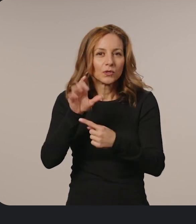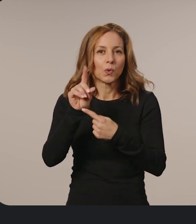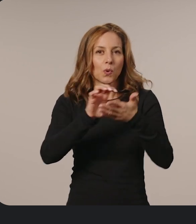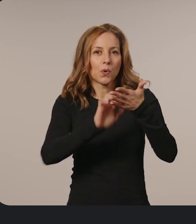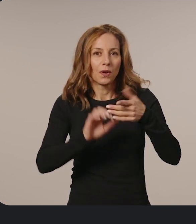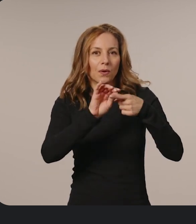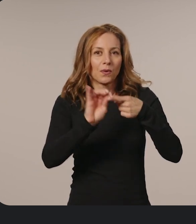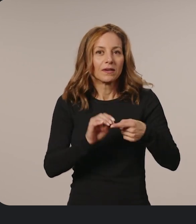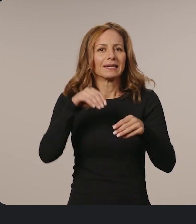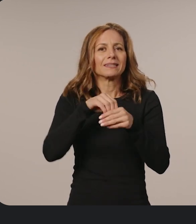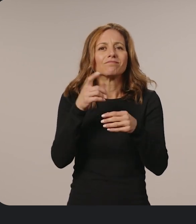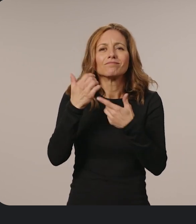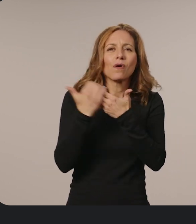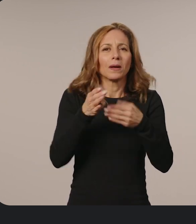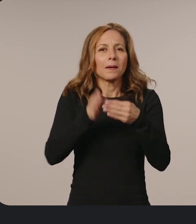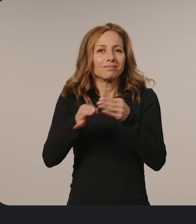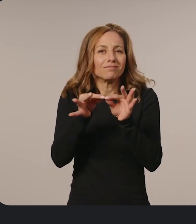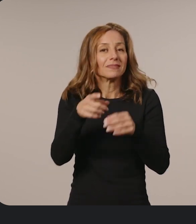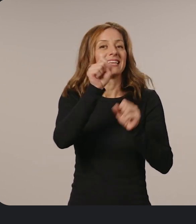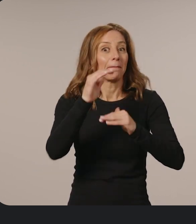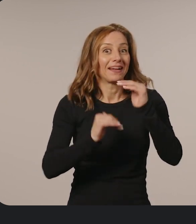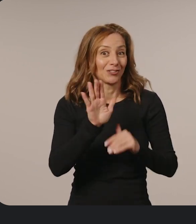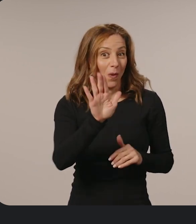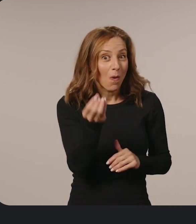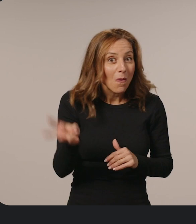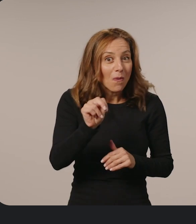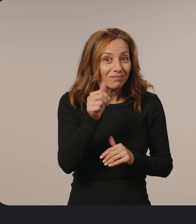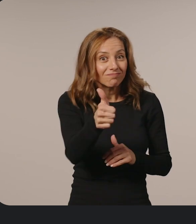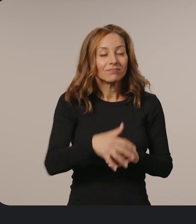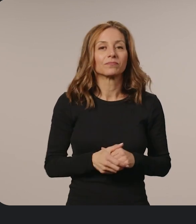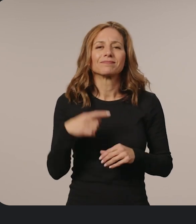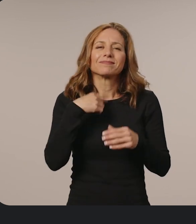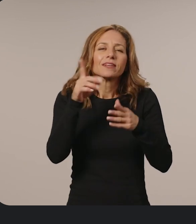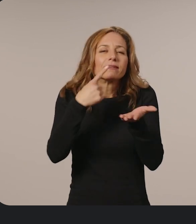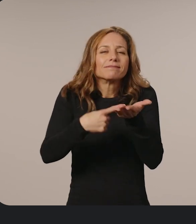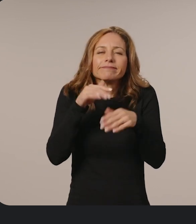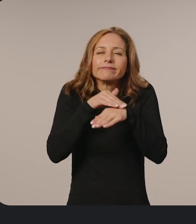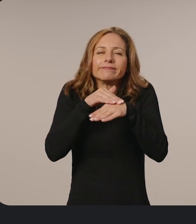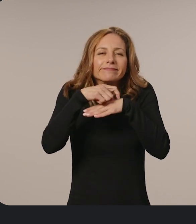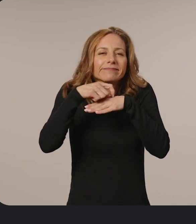We have open-sourced the code for this autocomplete example so you can build your own. I've only just scratched the surface